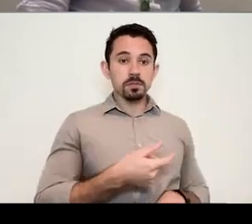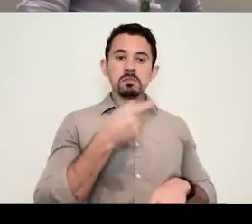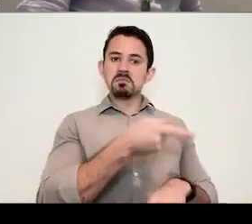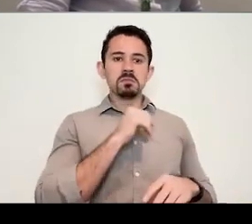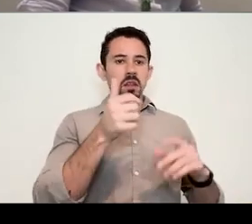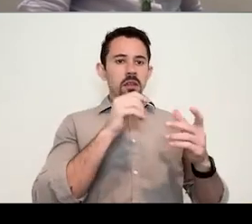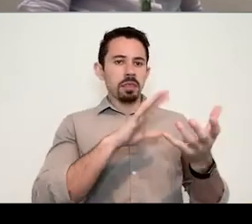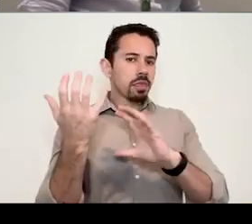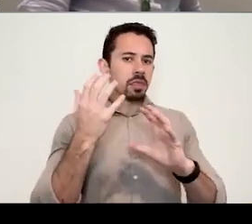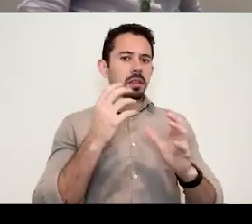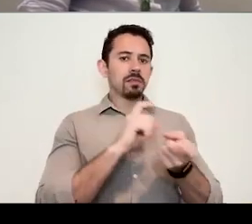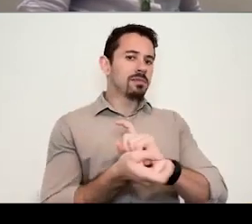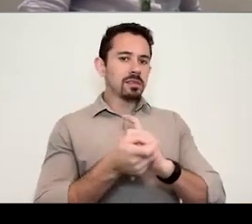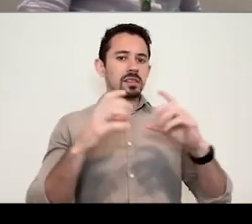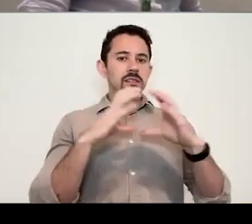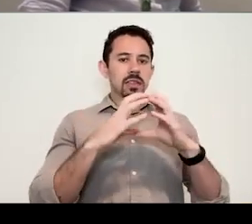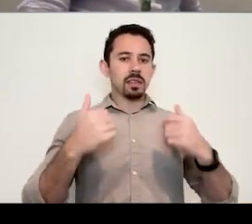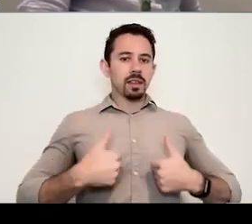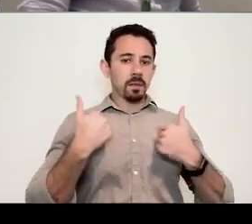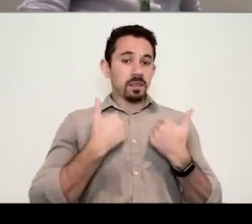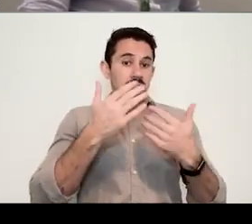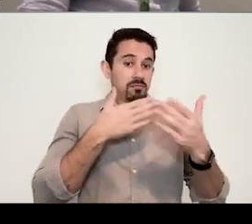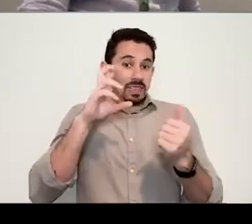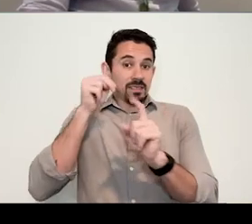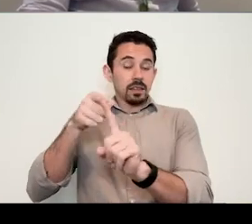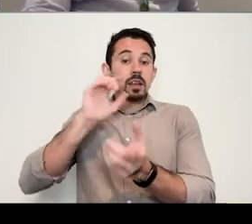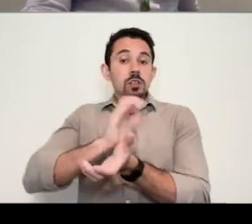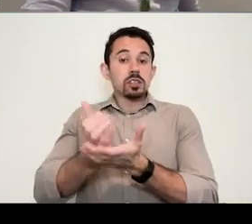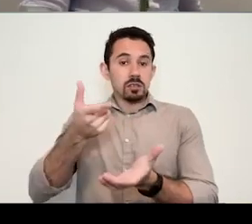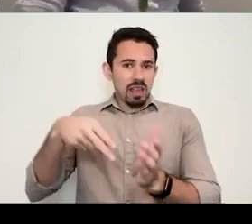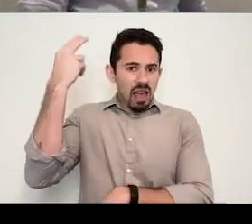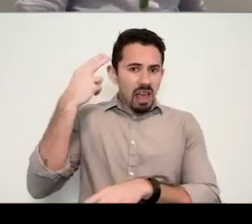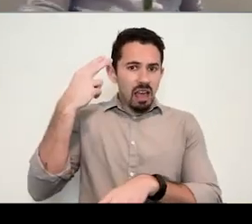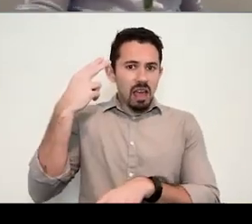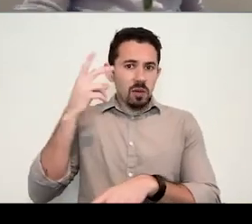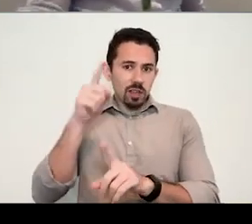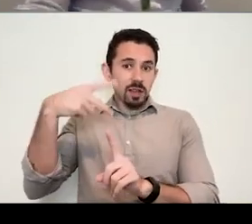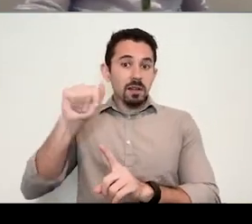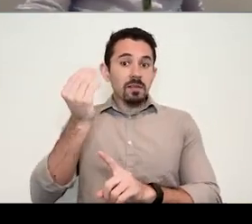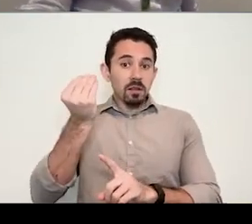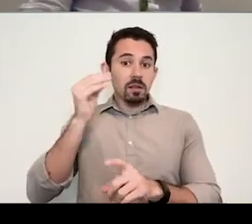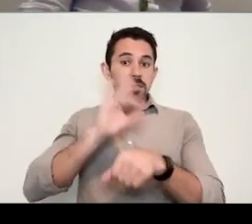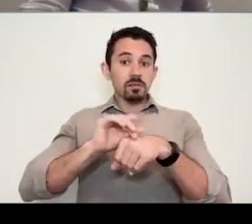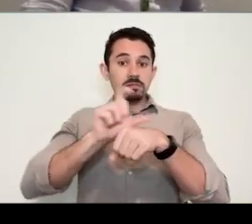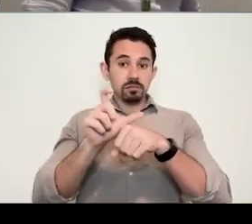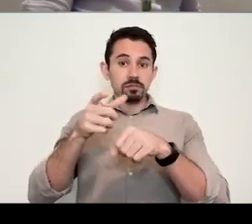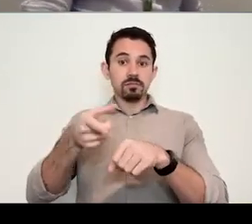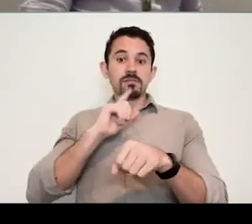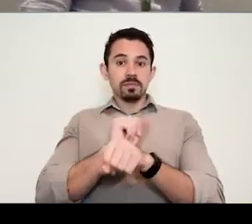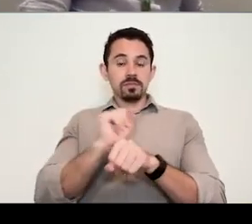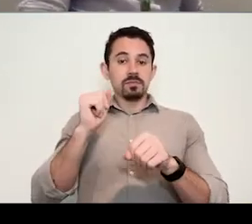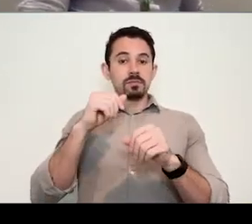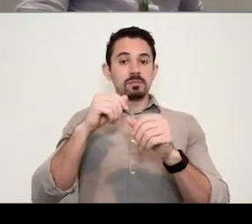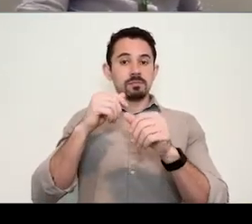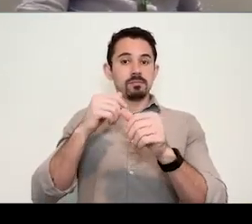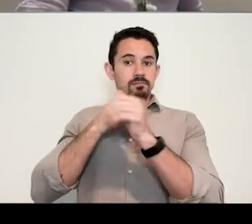where PA14 biofilm adherence is inhibited. So this suggests that 54-Ph has a, "therapeutic window",